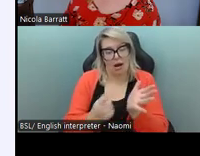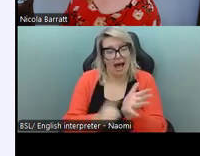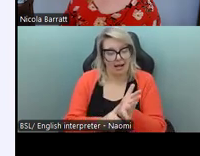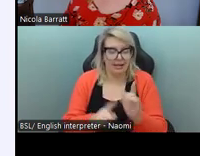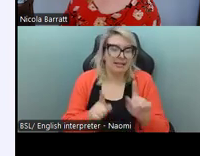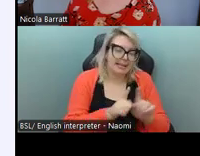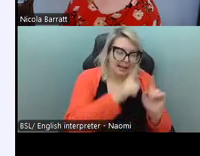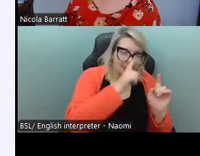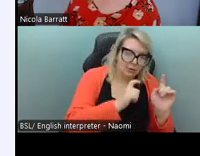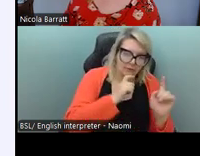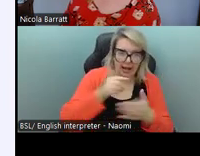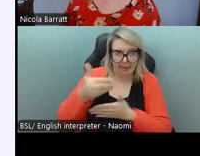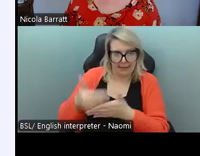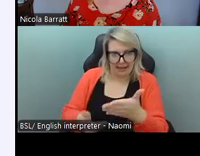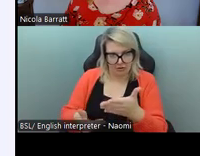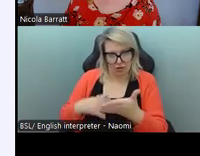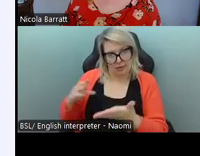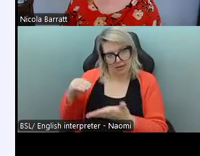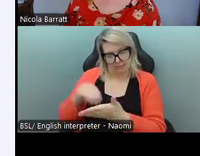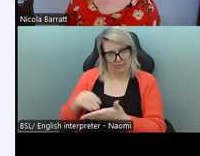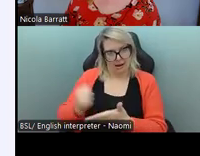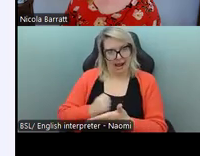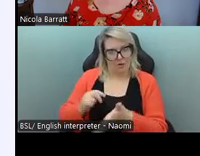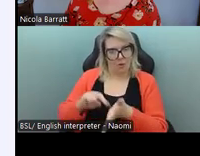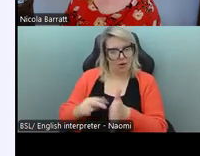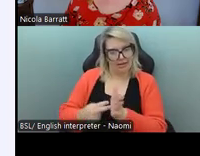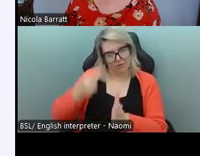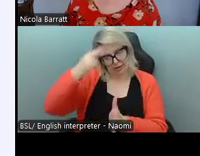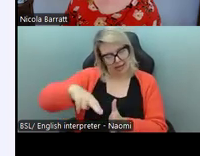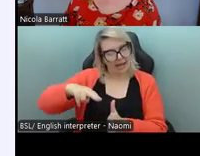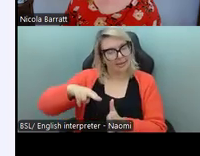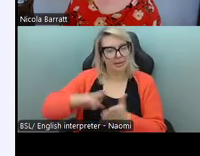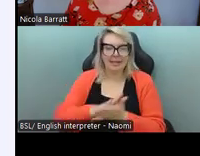We've added in our organization's name into there, so it's nice and easy to remember.